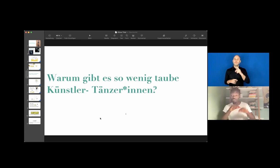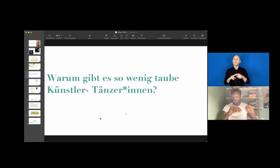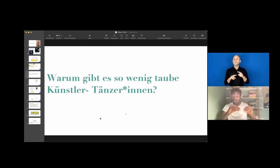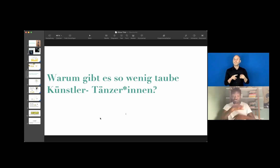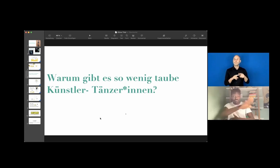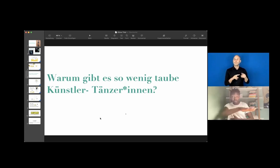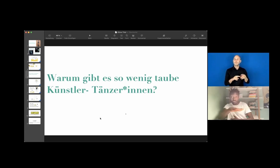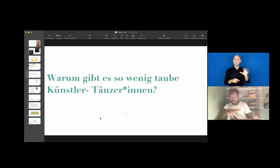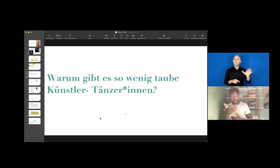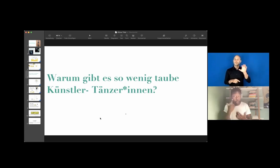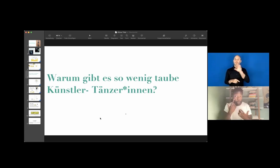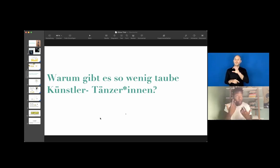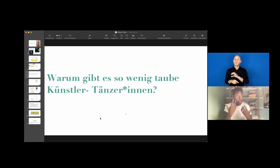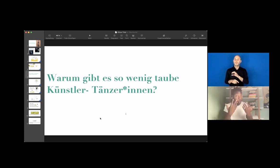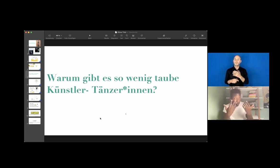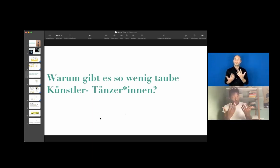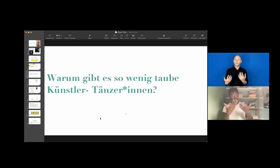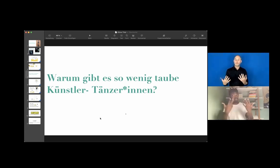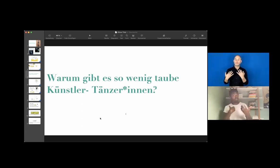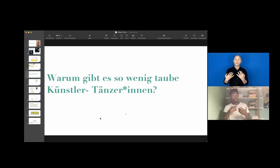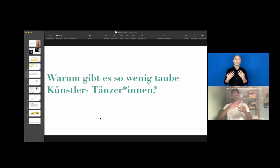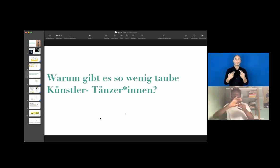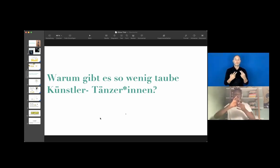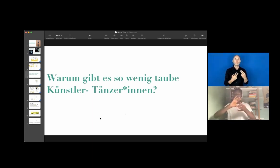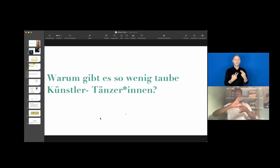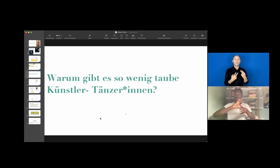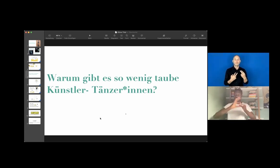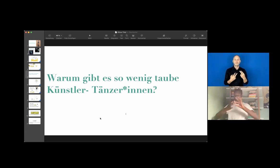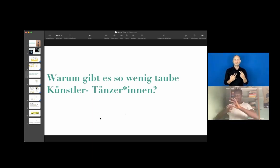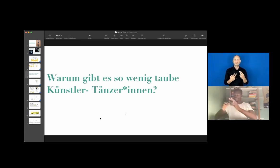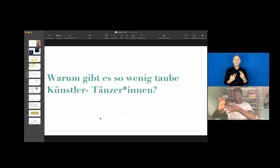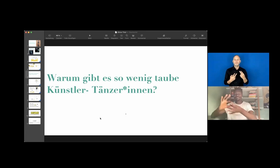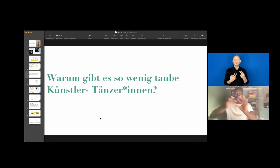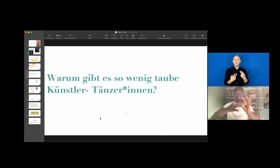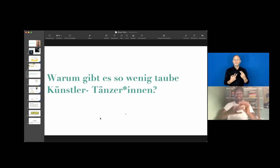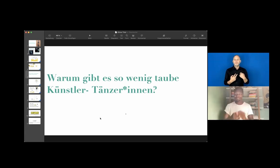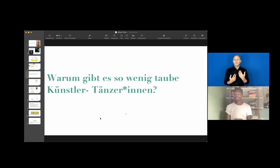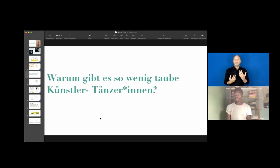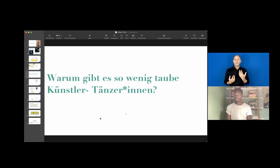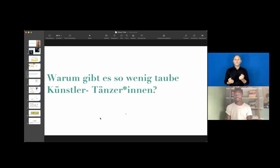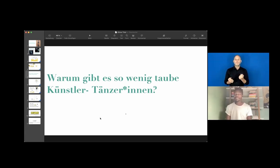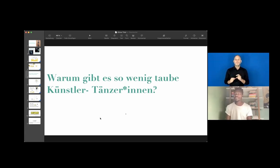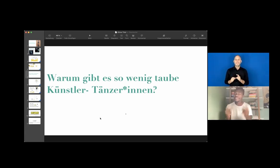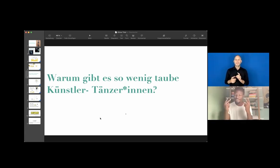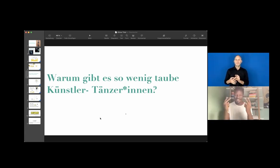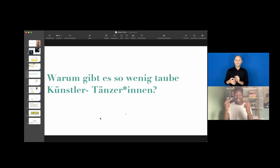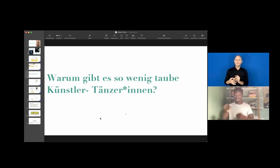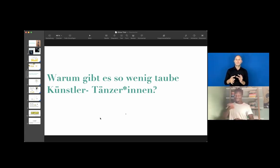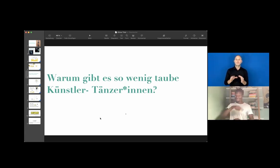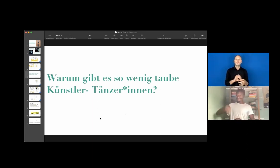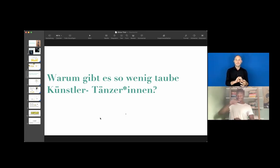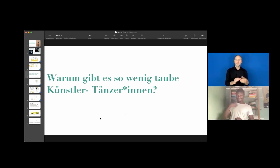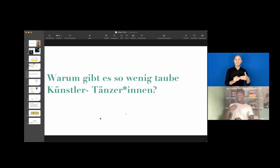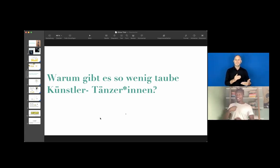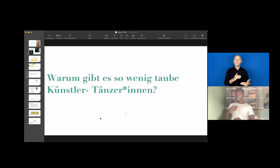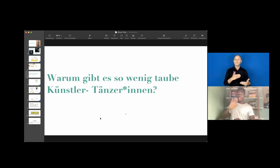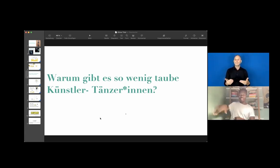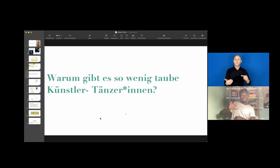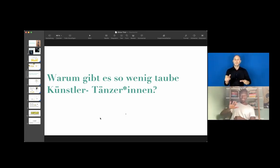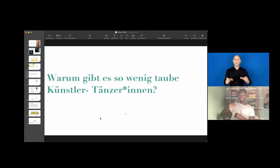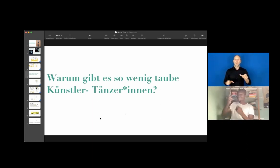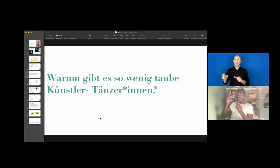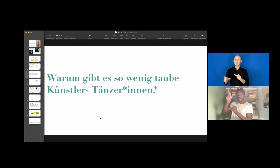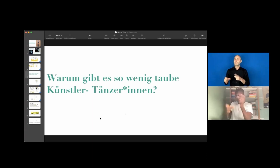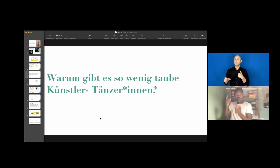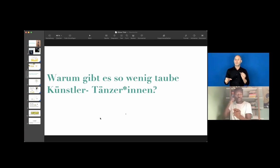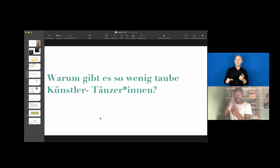And so, I joined this company and I started giving lectures and I started giving workshops about dancing.